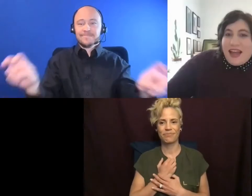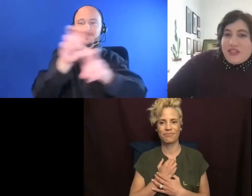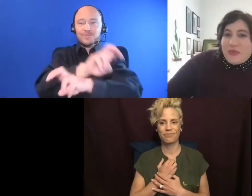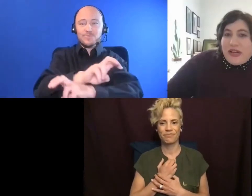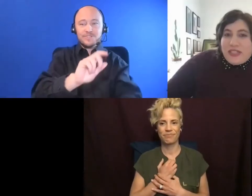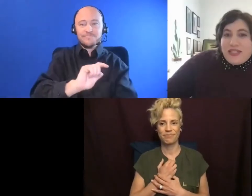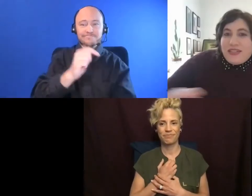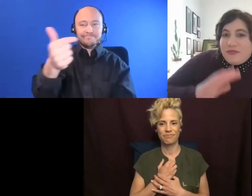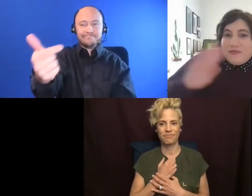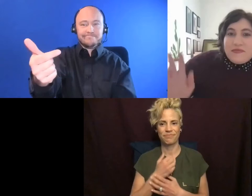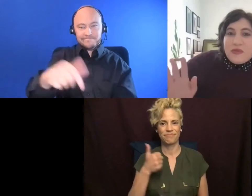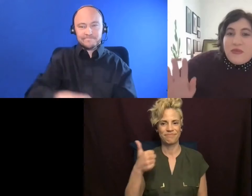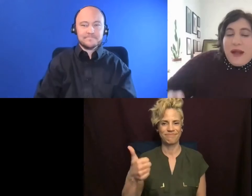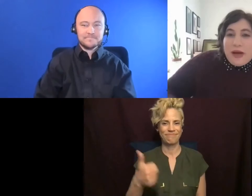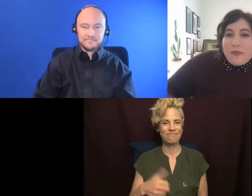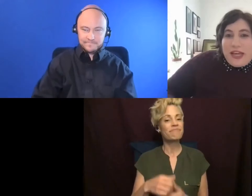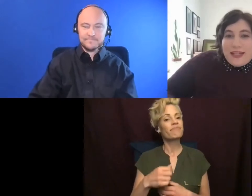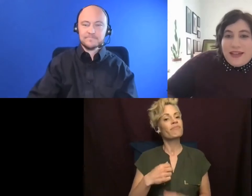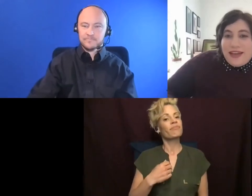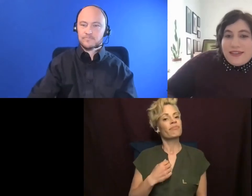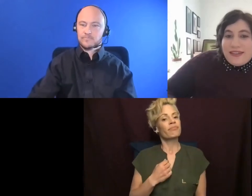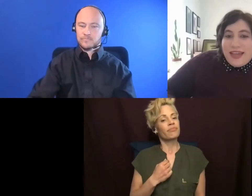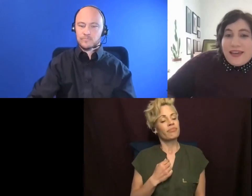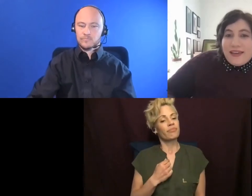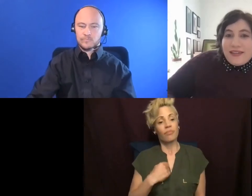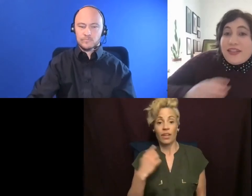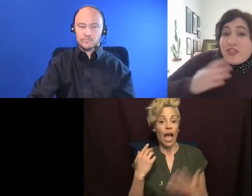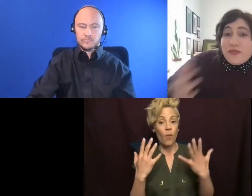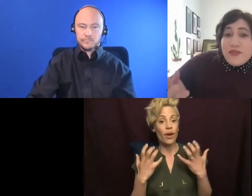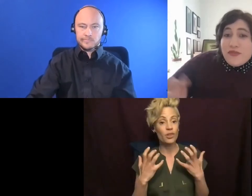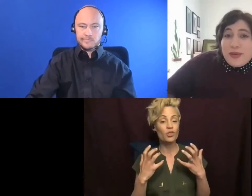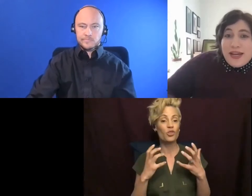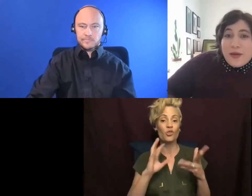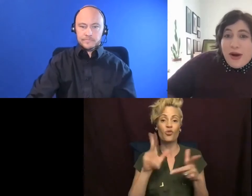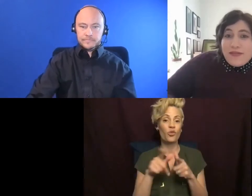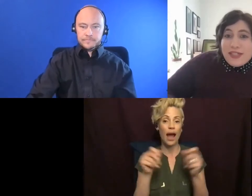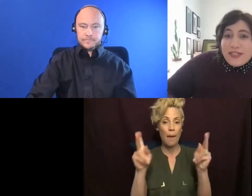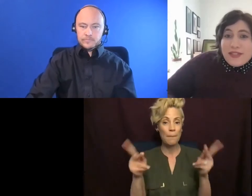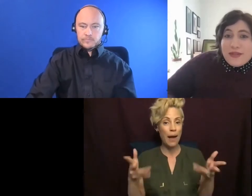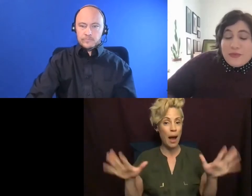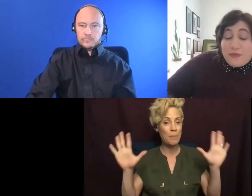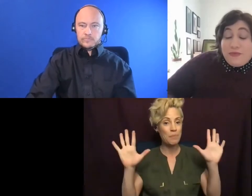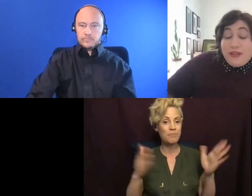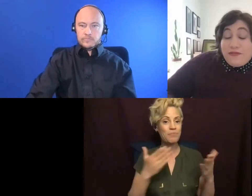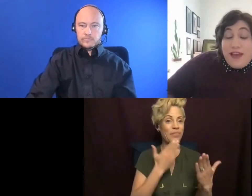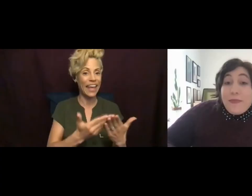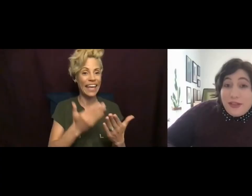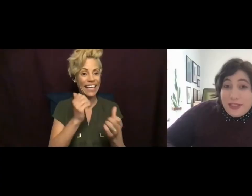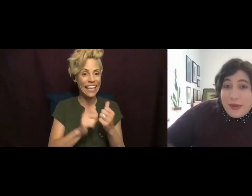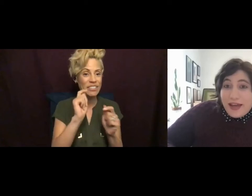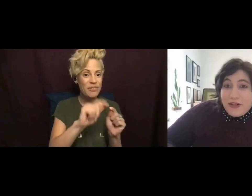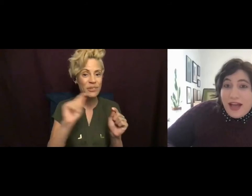I just wanted to wrap up and thank each of you for being a part of this fabulous panel.